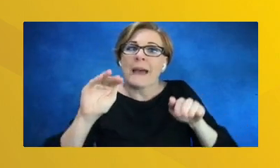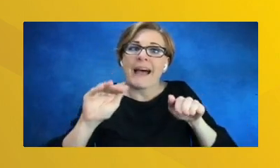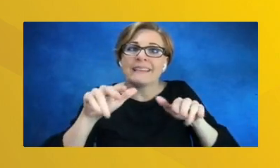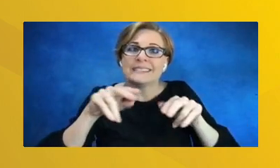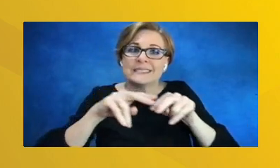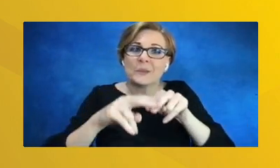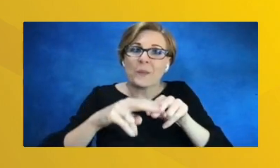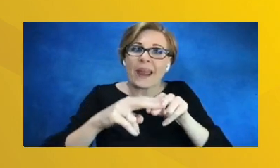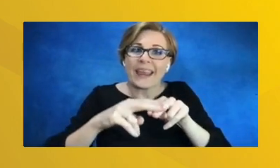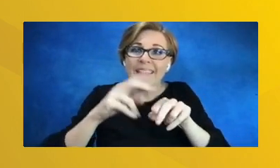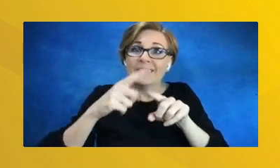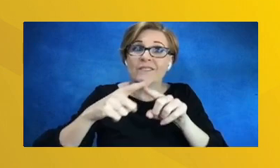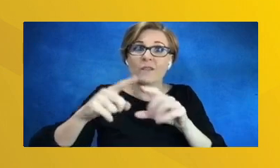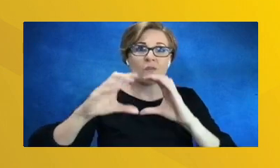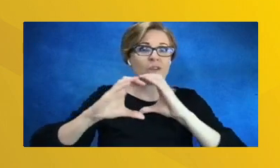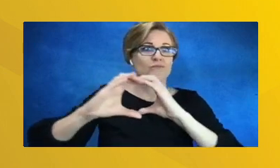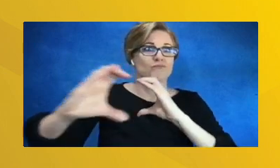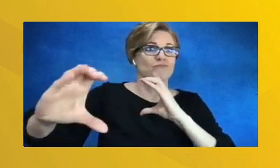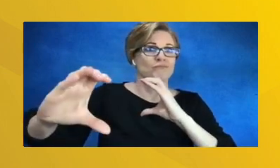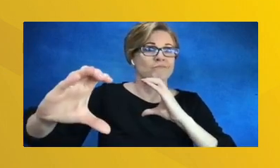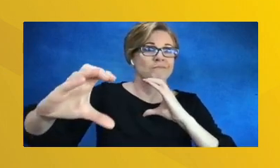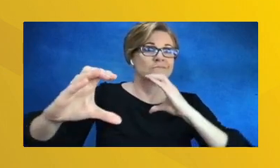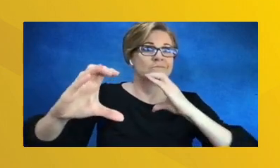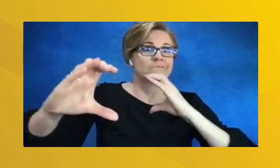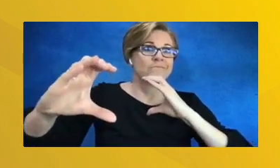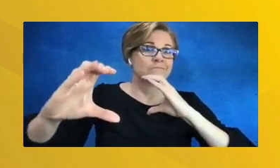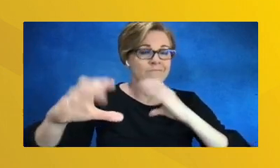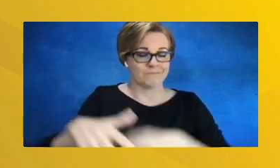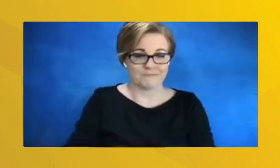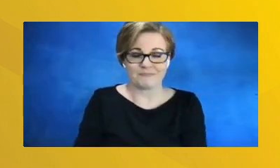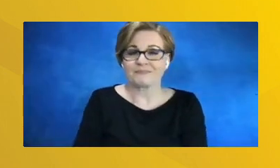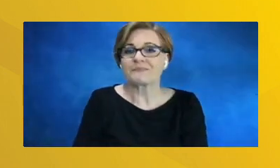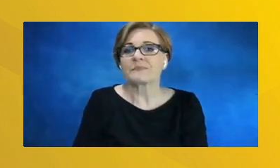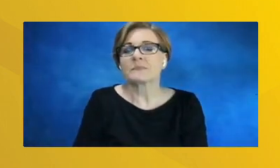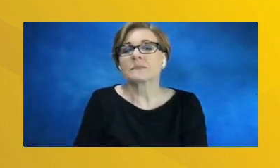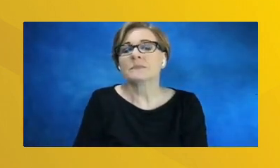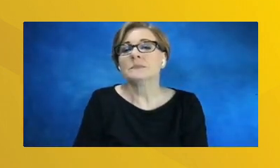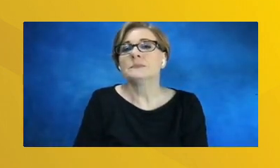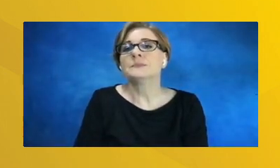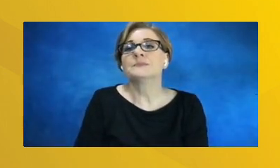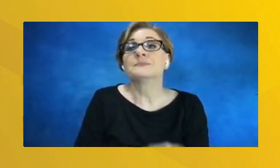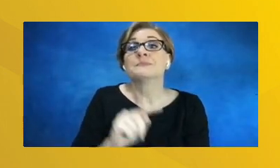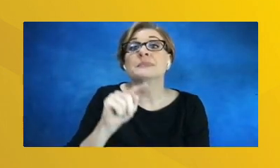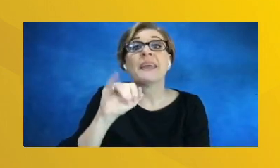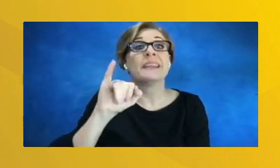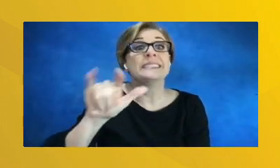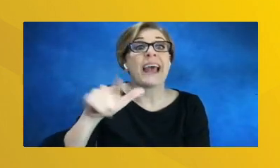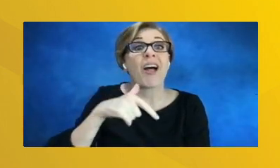The tail has little wings that stick out on either side, and it